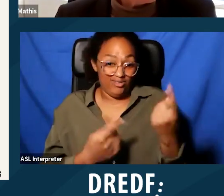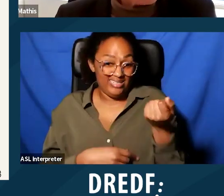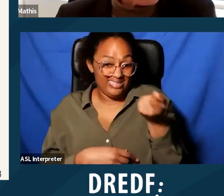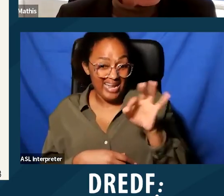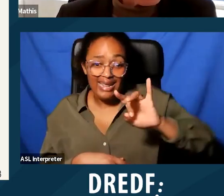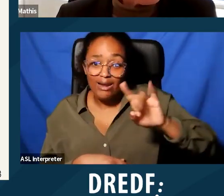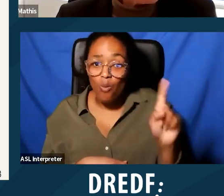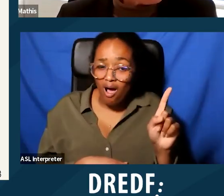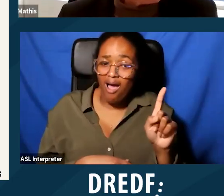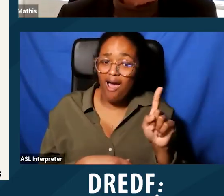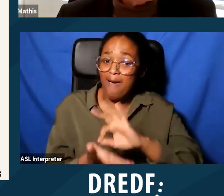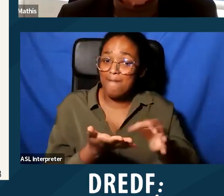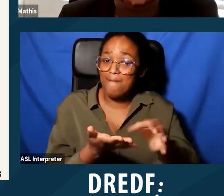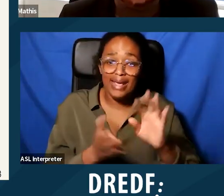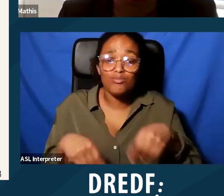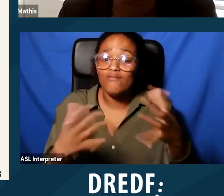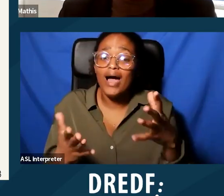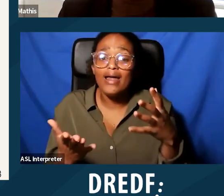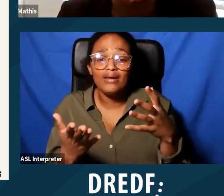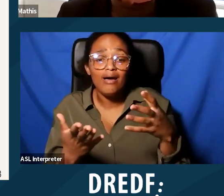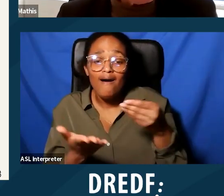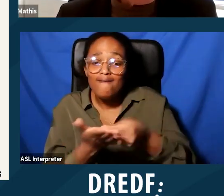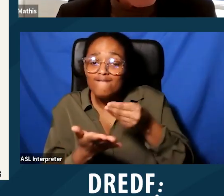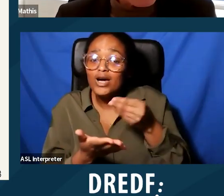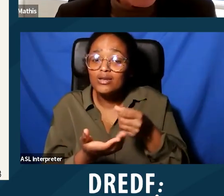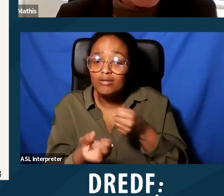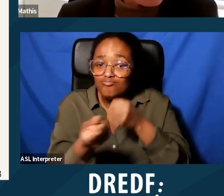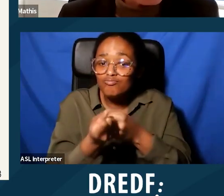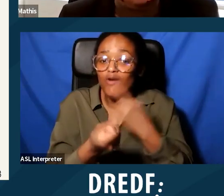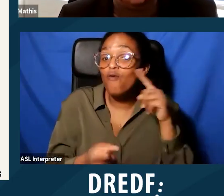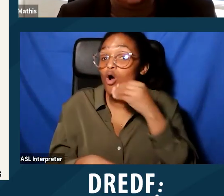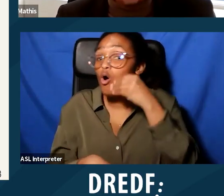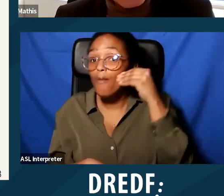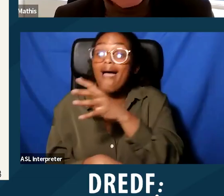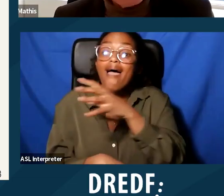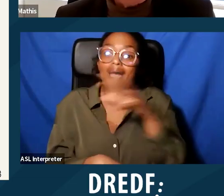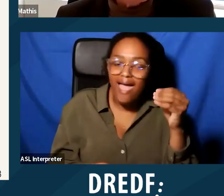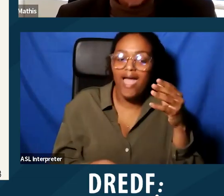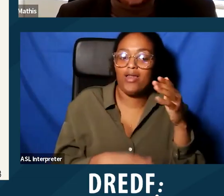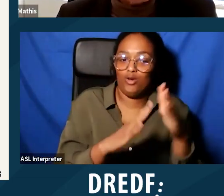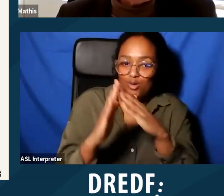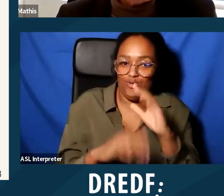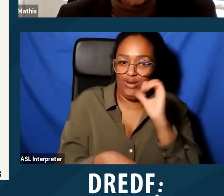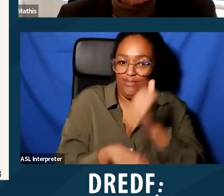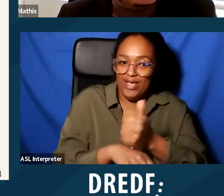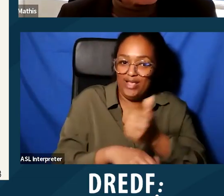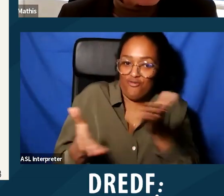home and community‑based services, through a waiver program and through other options.